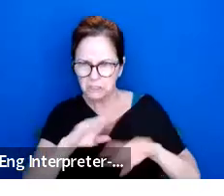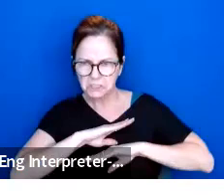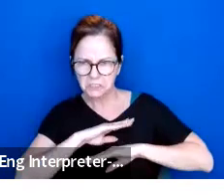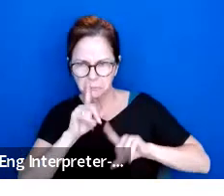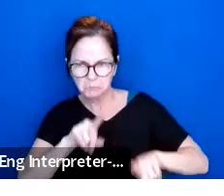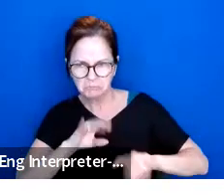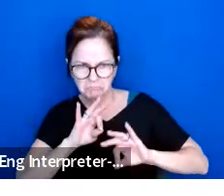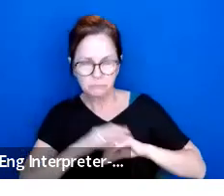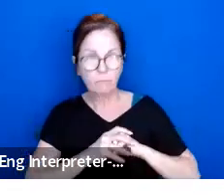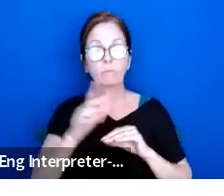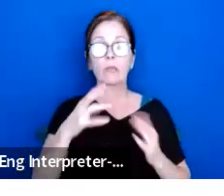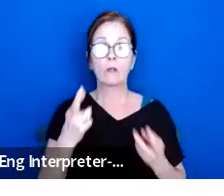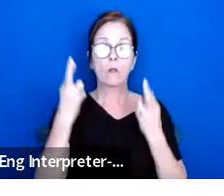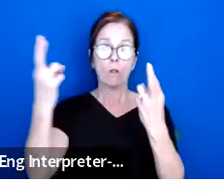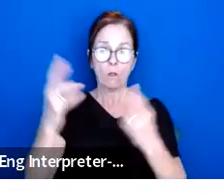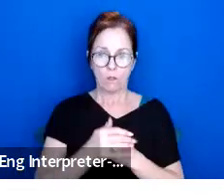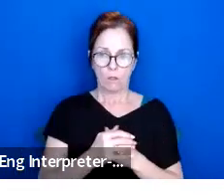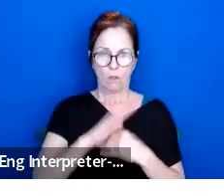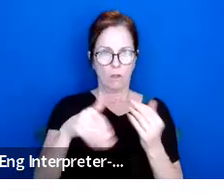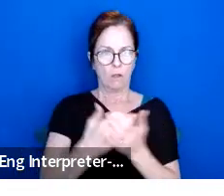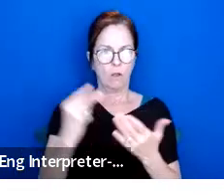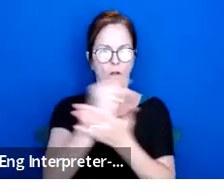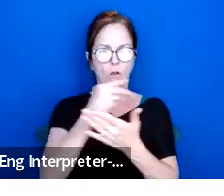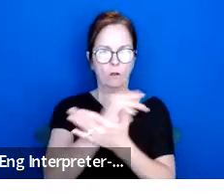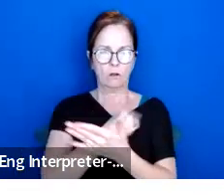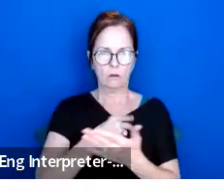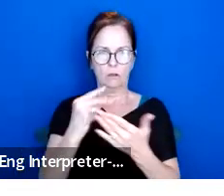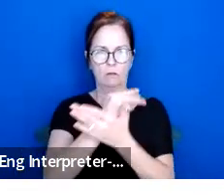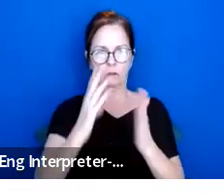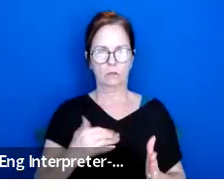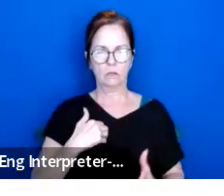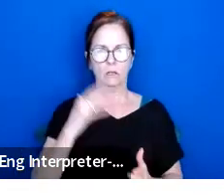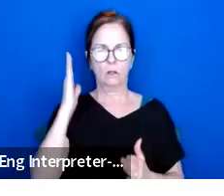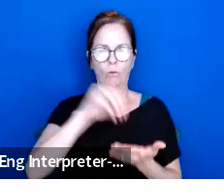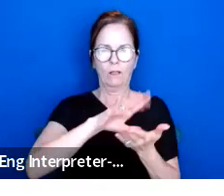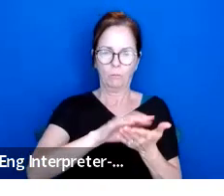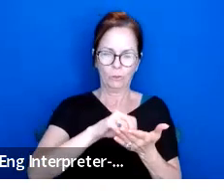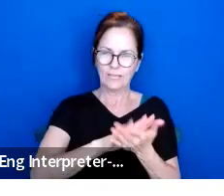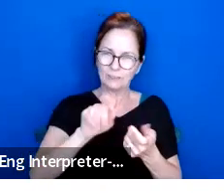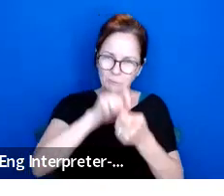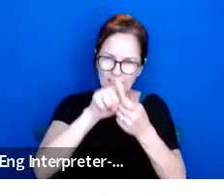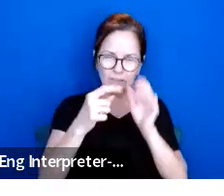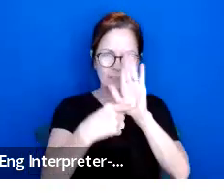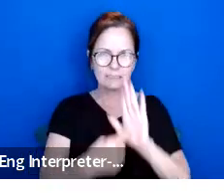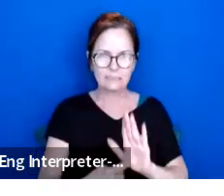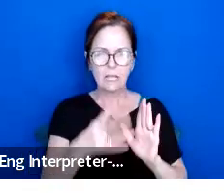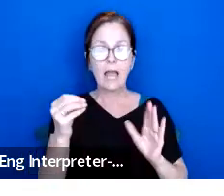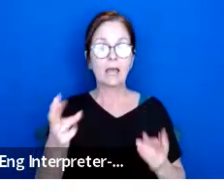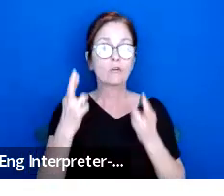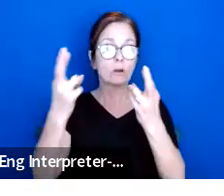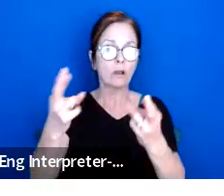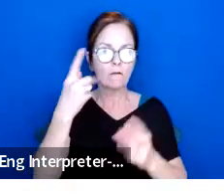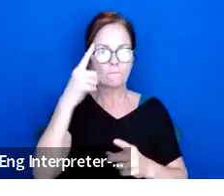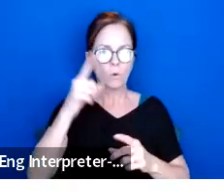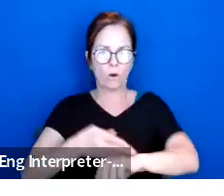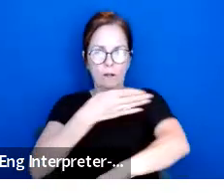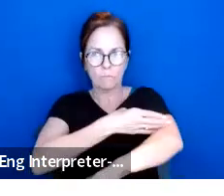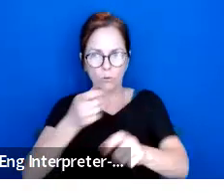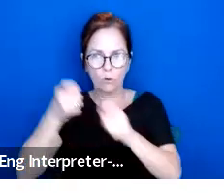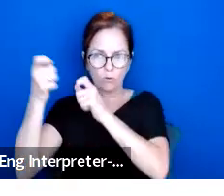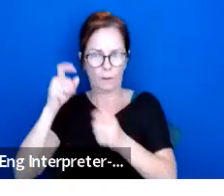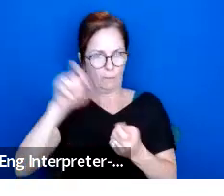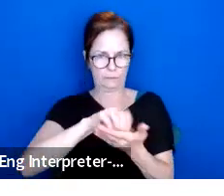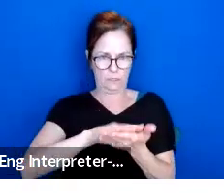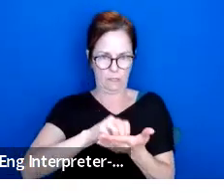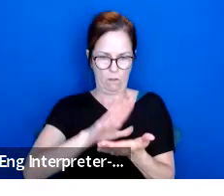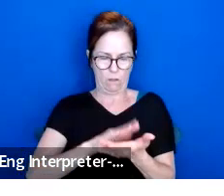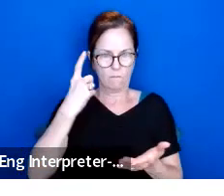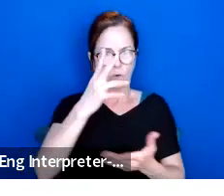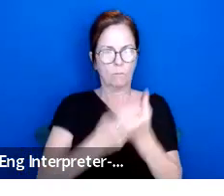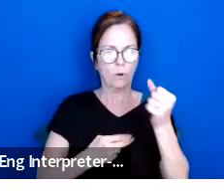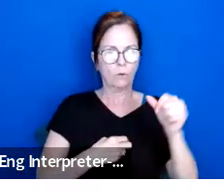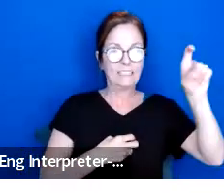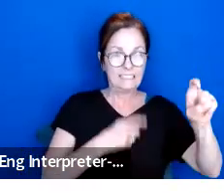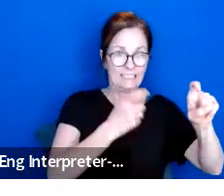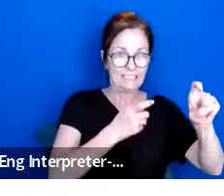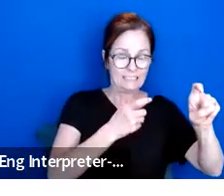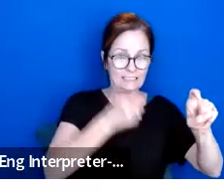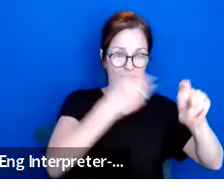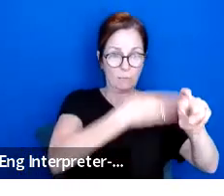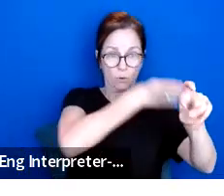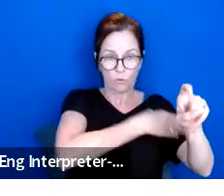So recommendations and all reviews the reviewer, reviewers shall site specific examples and recommendations for improvement in writing for each needs improvement and unsatisfactory mark.